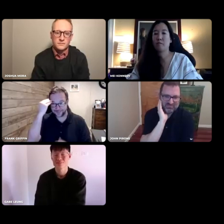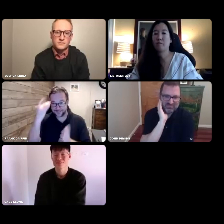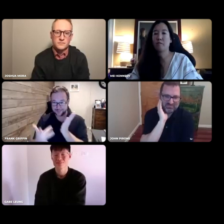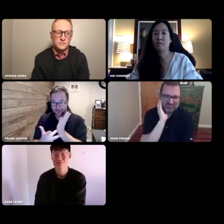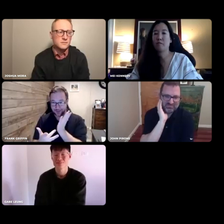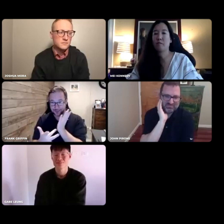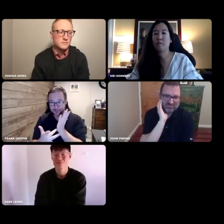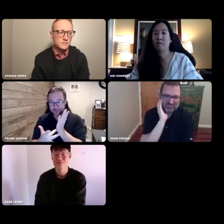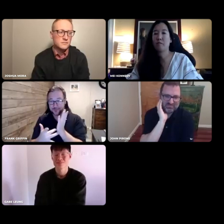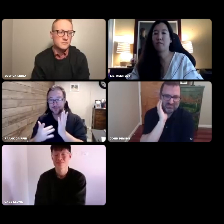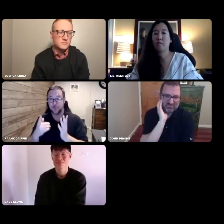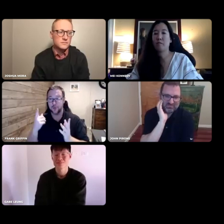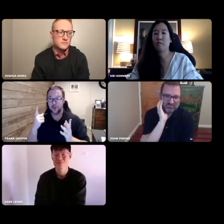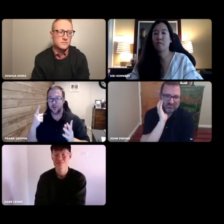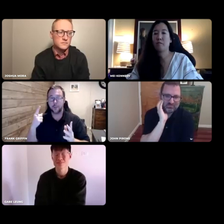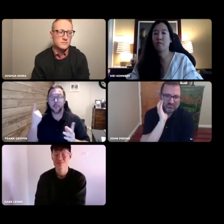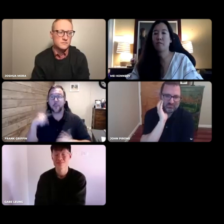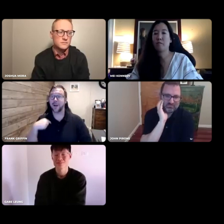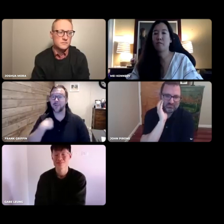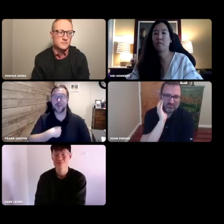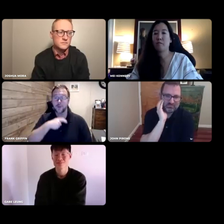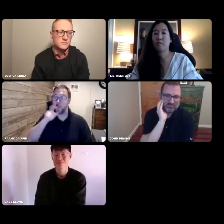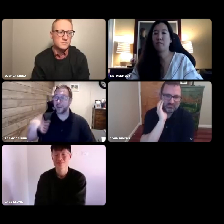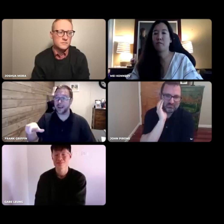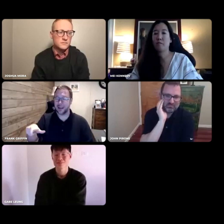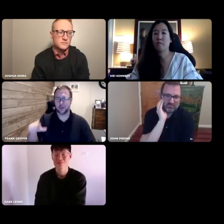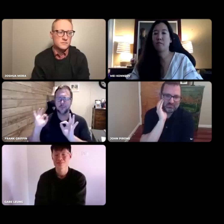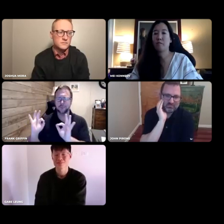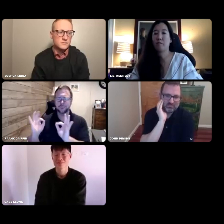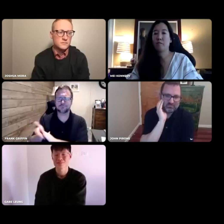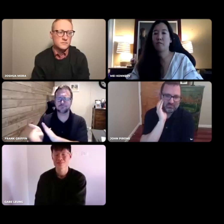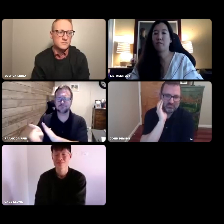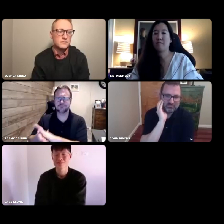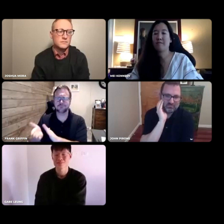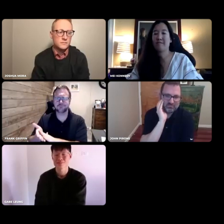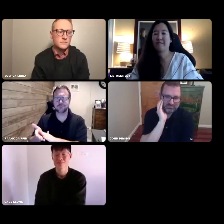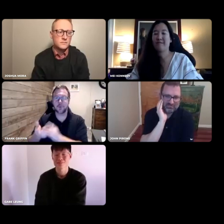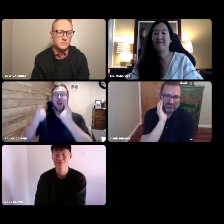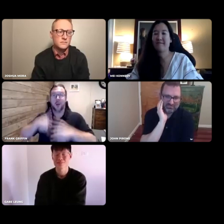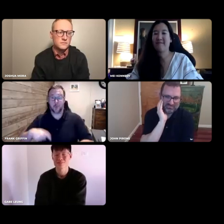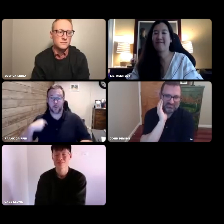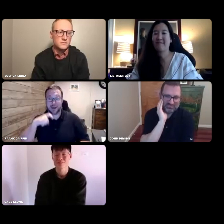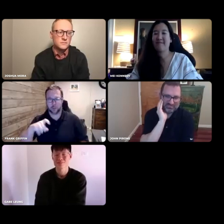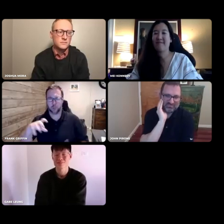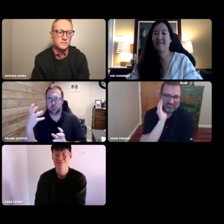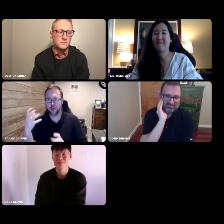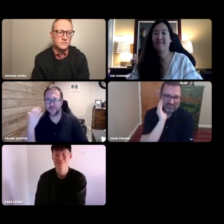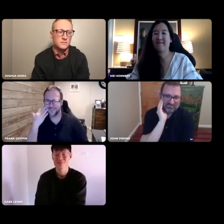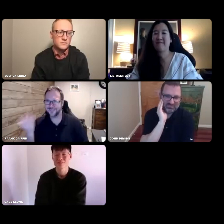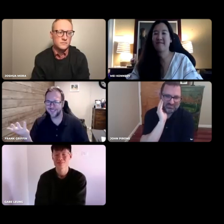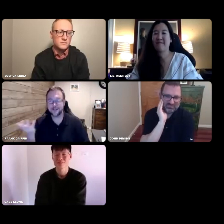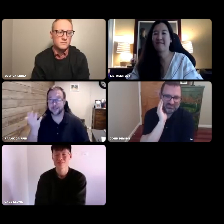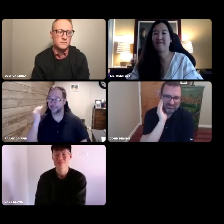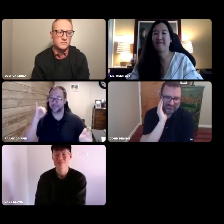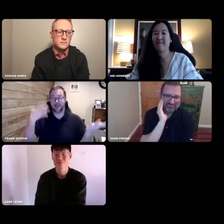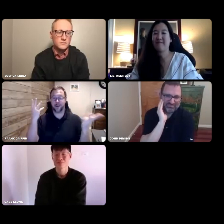Now, with tech issues, when we don't need technology, it works just fine, right?